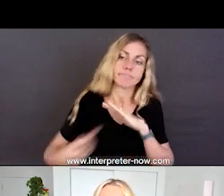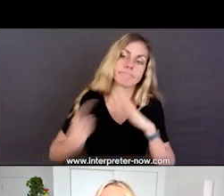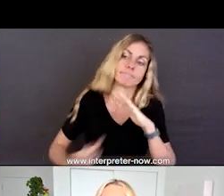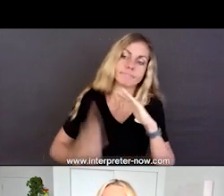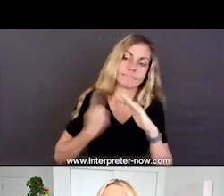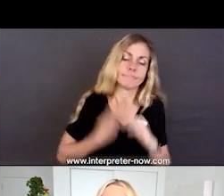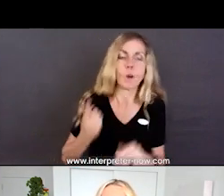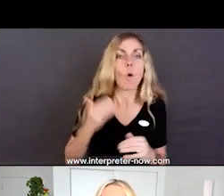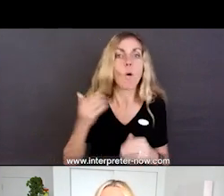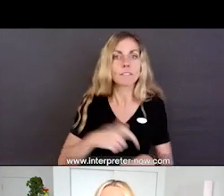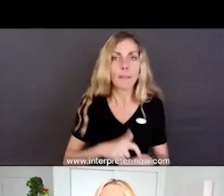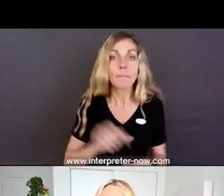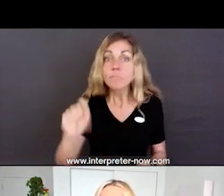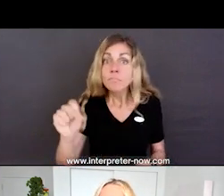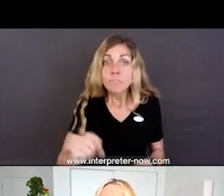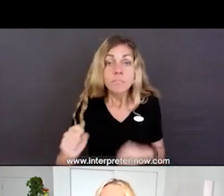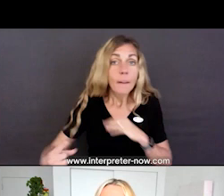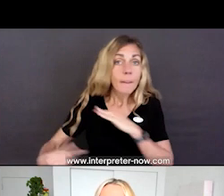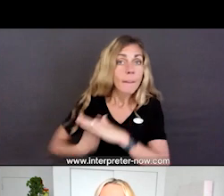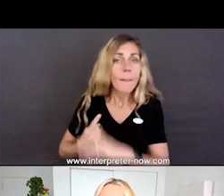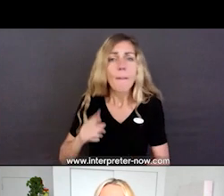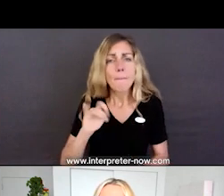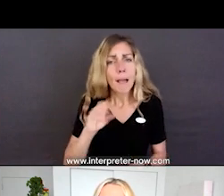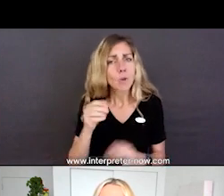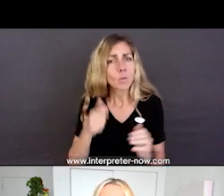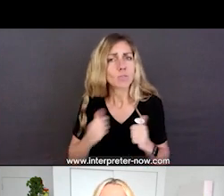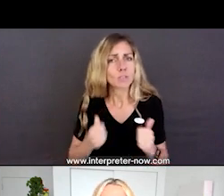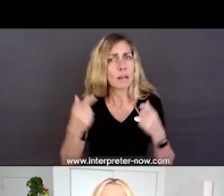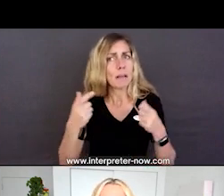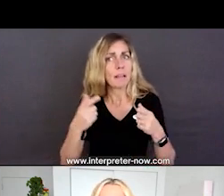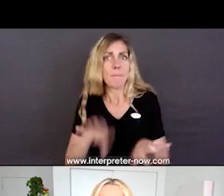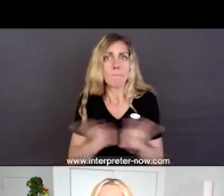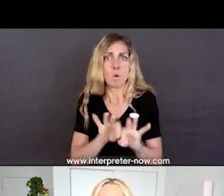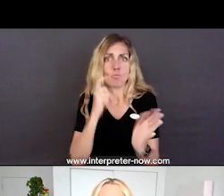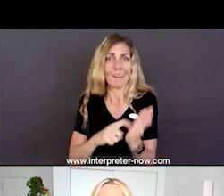So often, microaggressions, yes, it's important in that moment to recognize the impact, and